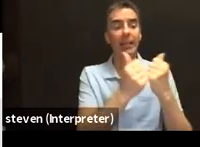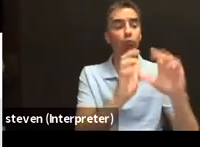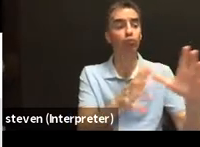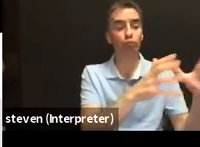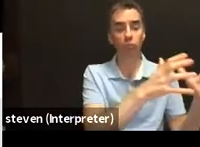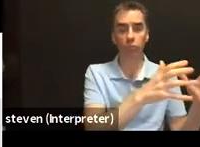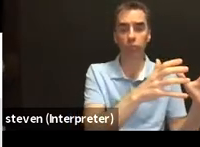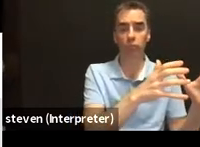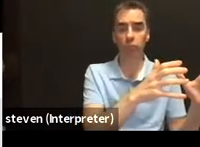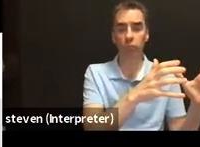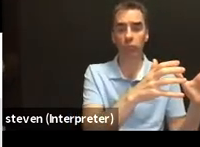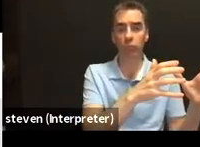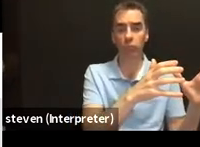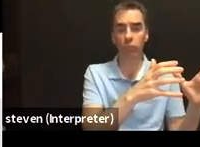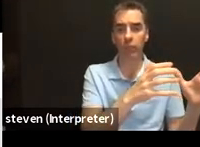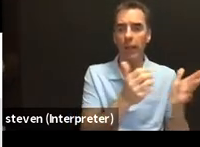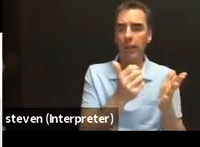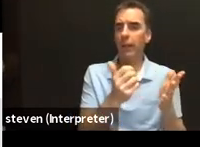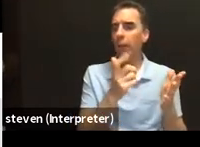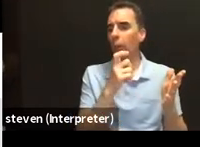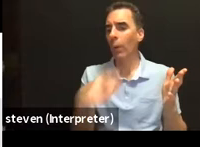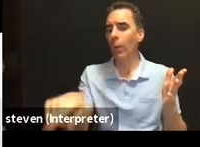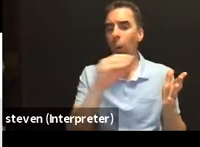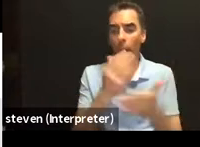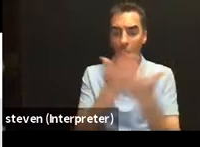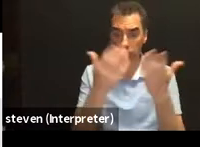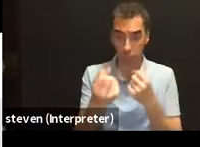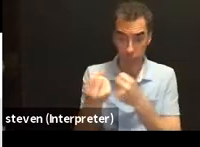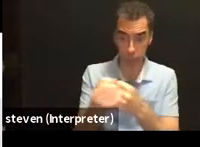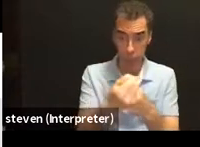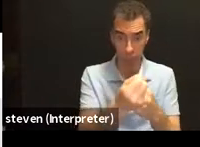maria.rodriguez: every agency that provided services to people, firstly homelessness. maria.rodriguez: Were directly apply for